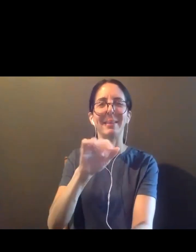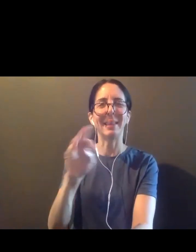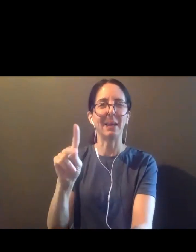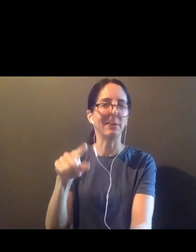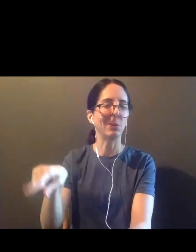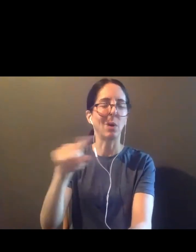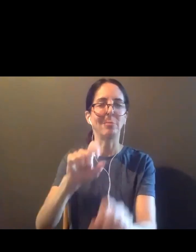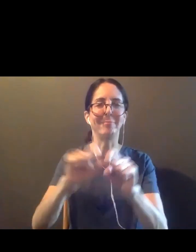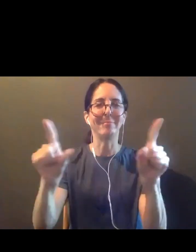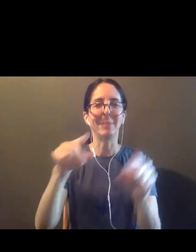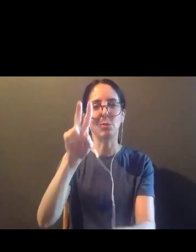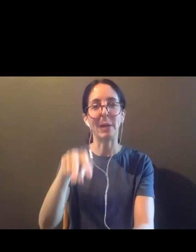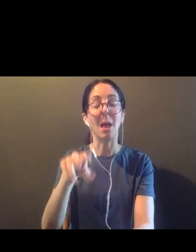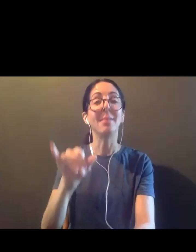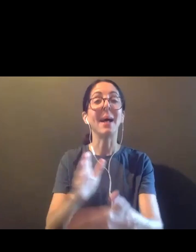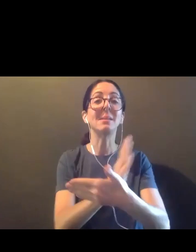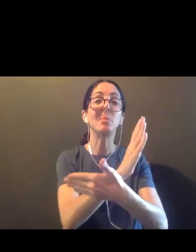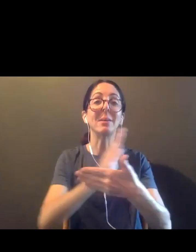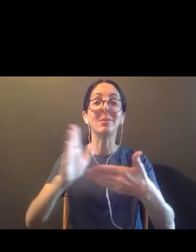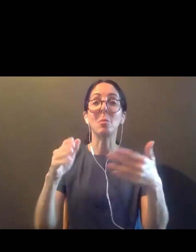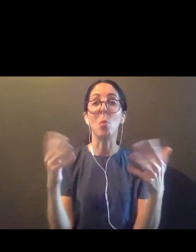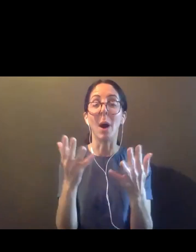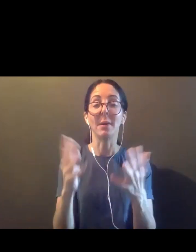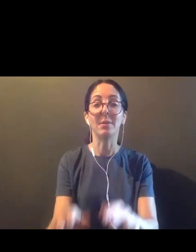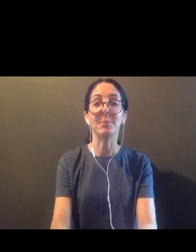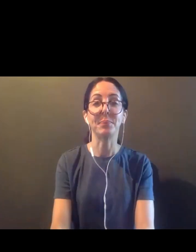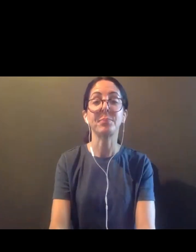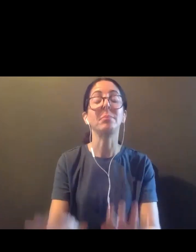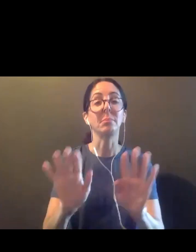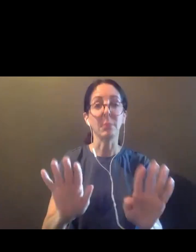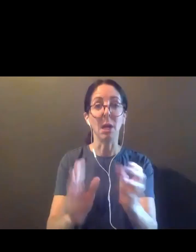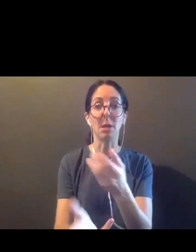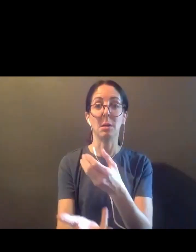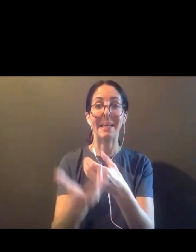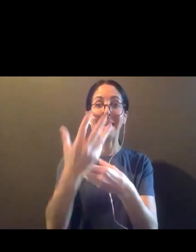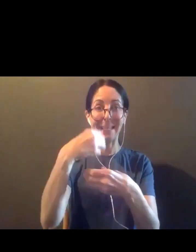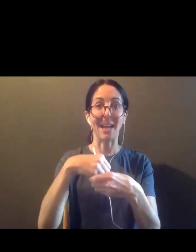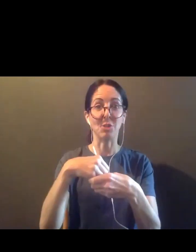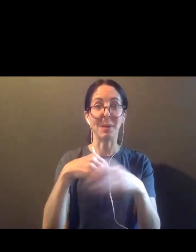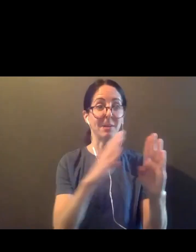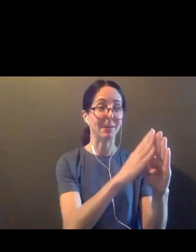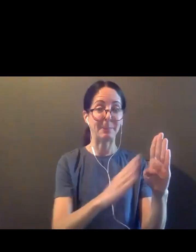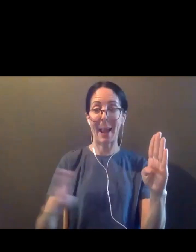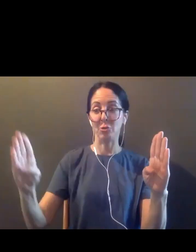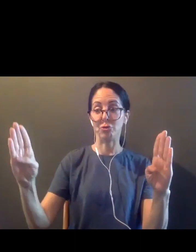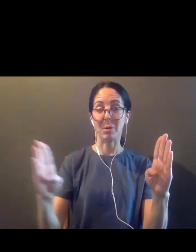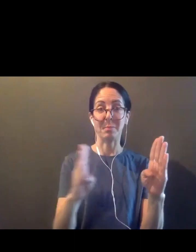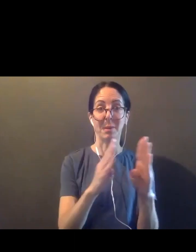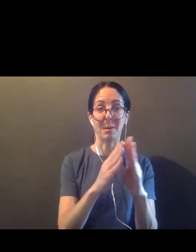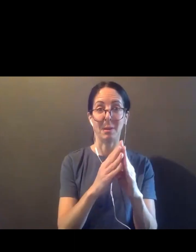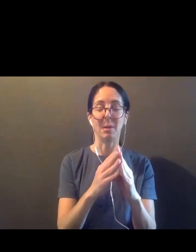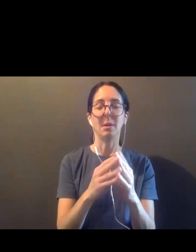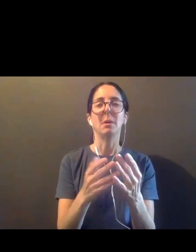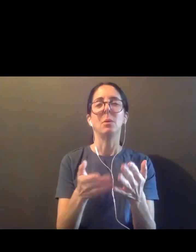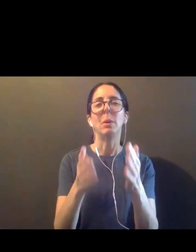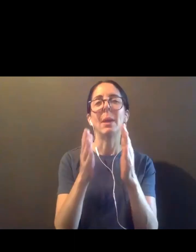And this is a spectrum of where along the engagement spectrum and do what you anticipate